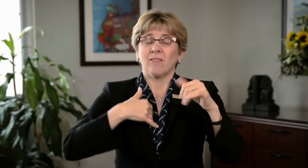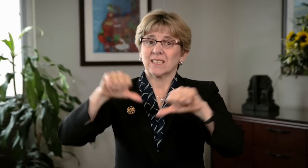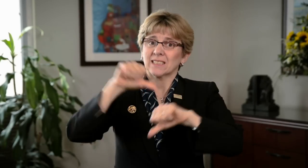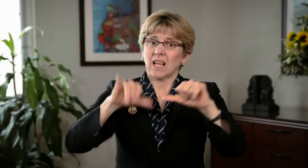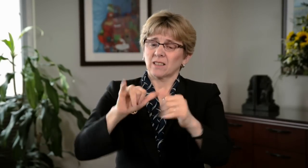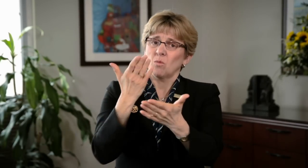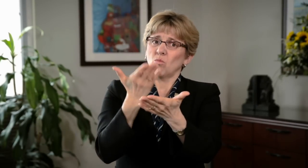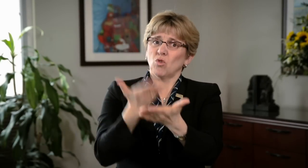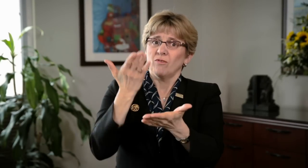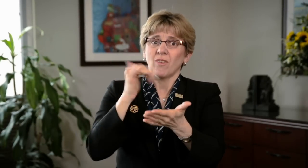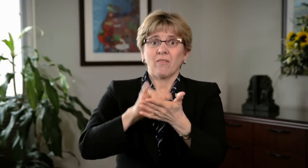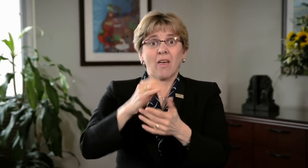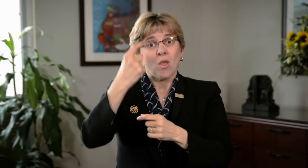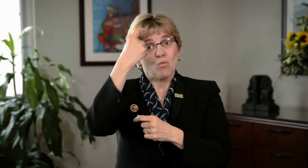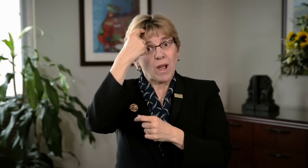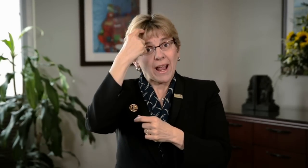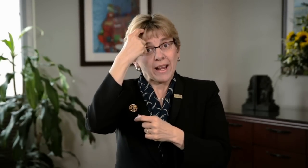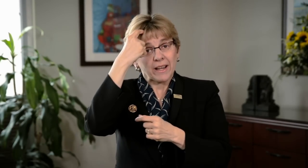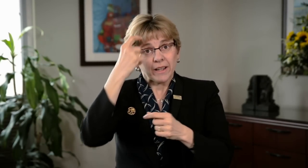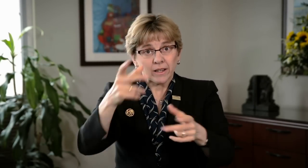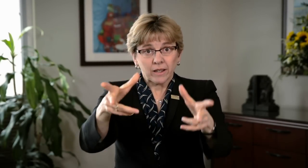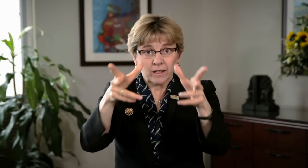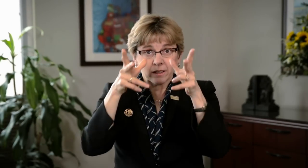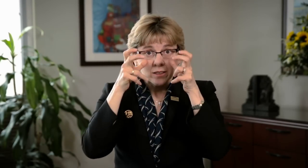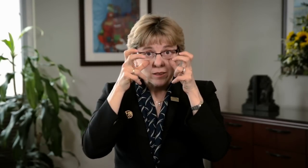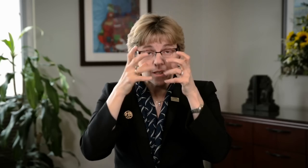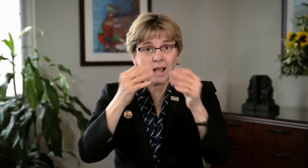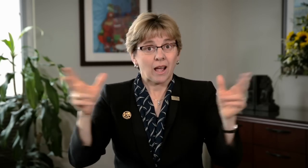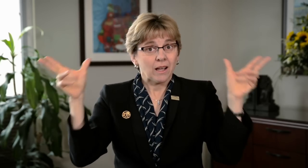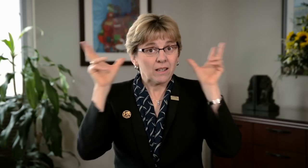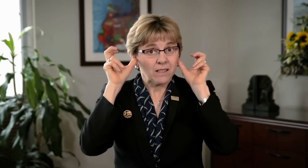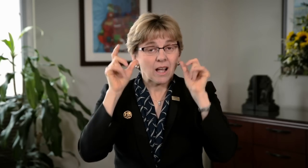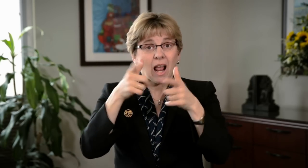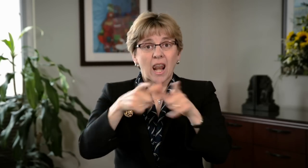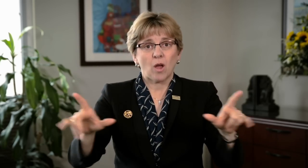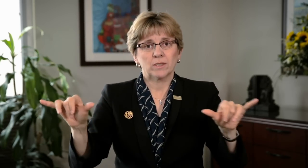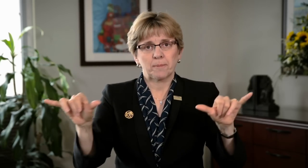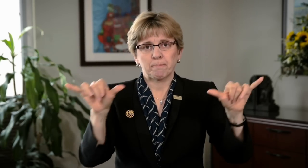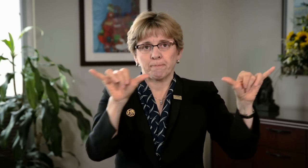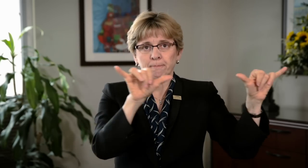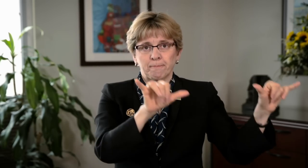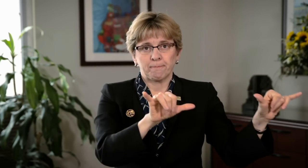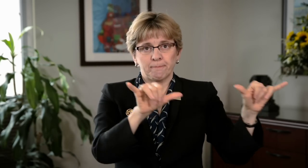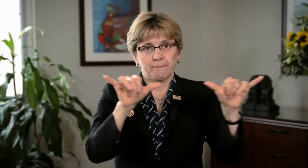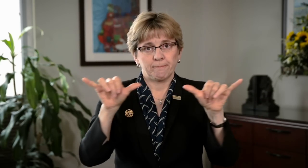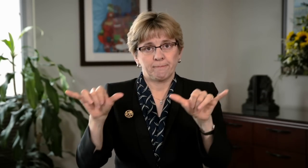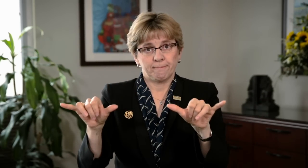We finally have science that has proven that the brain perceives auditory and visual language in the exact same way.